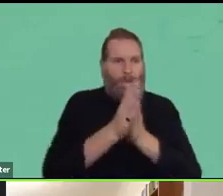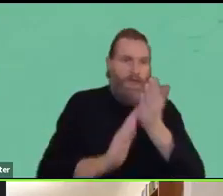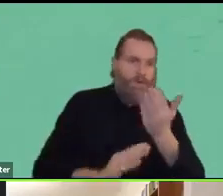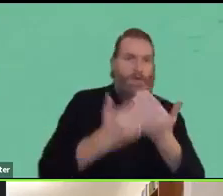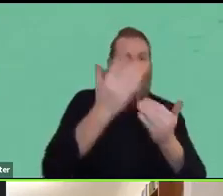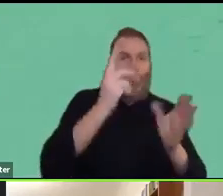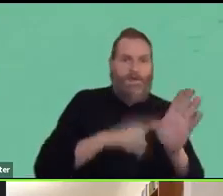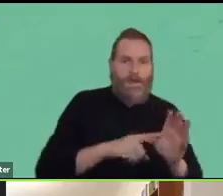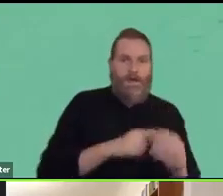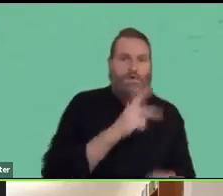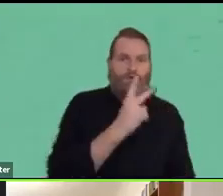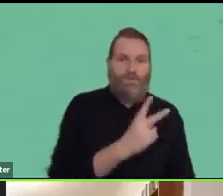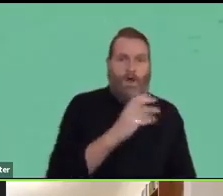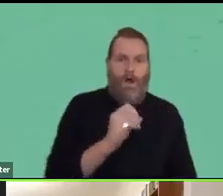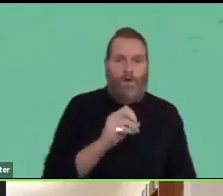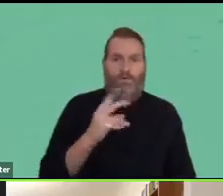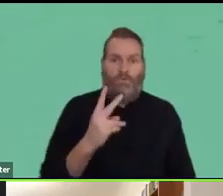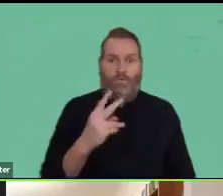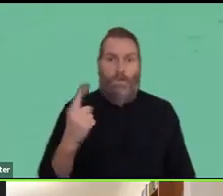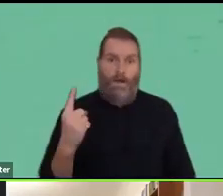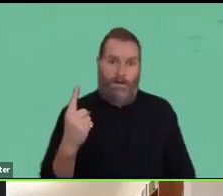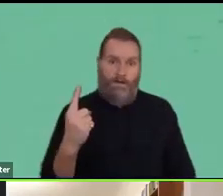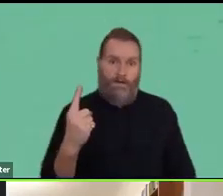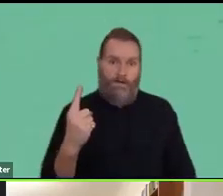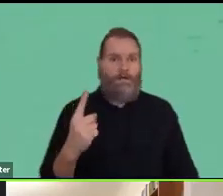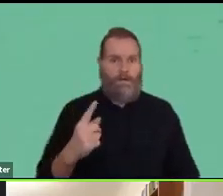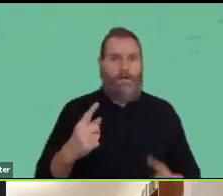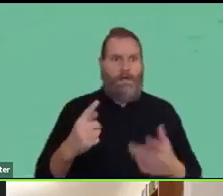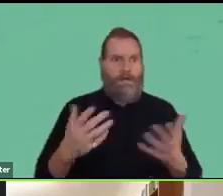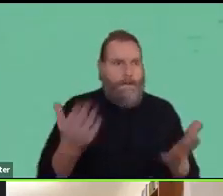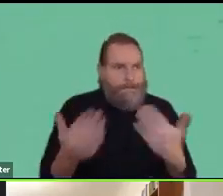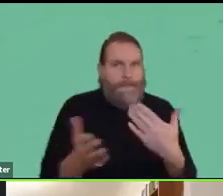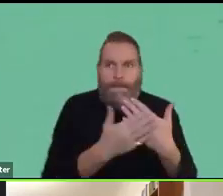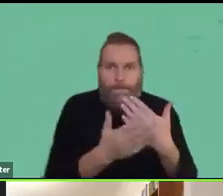thinking every new recruit helps, everyone get more getting involved in the union helps